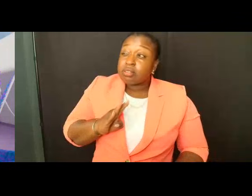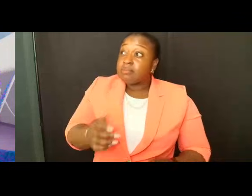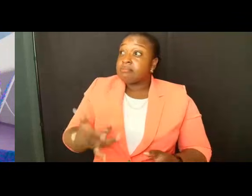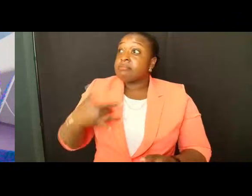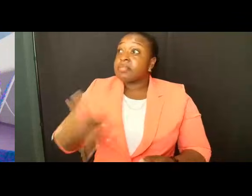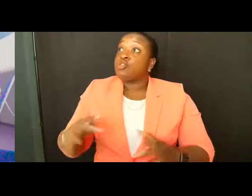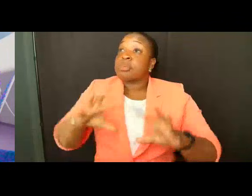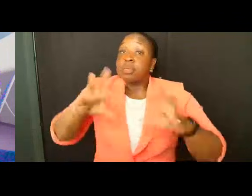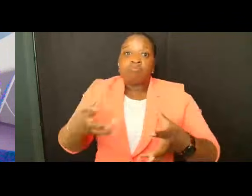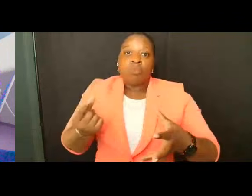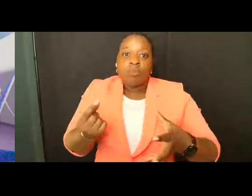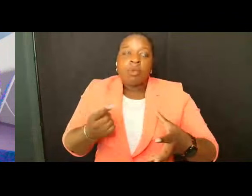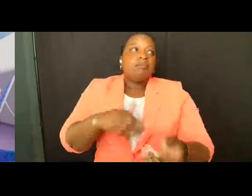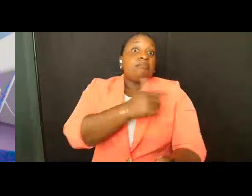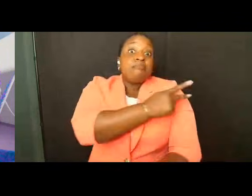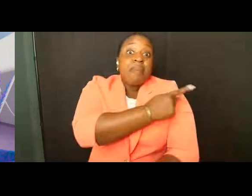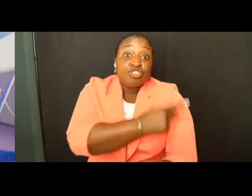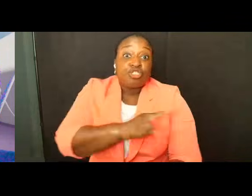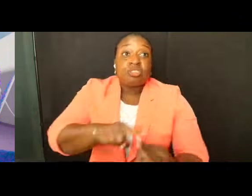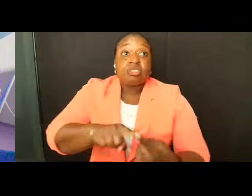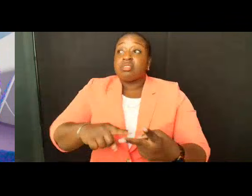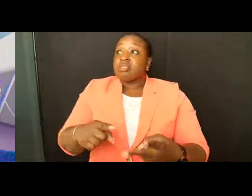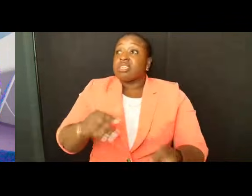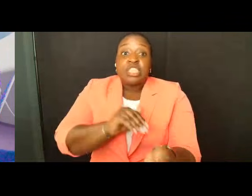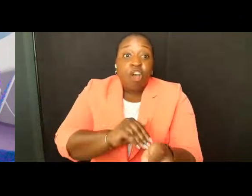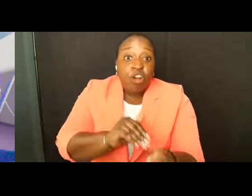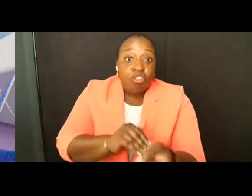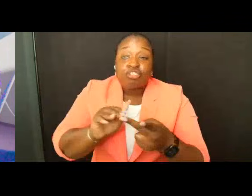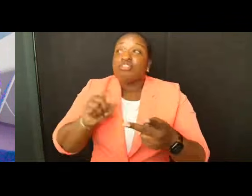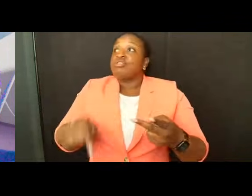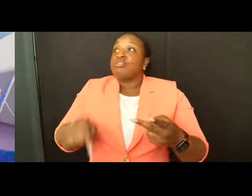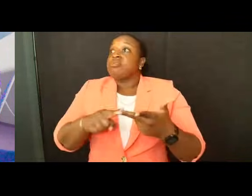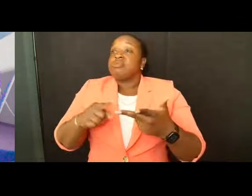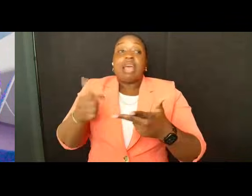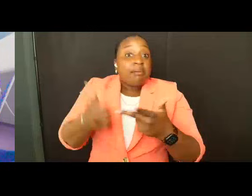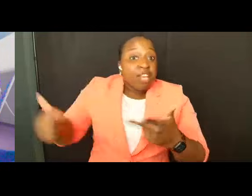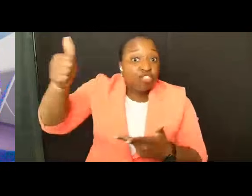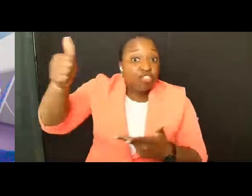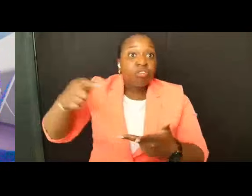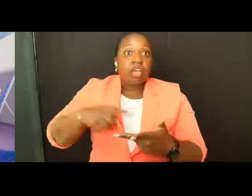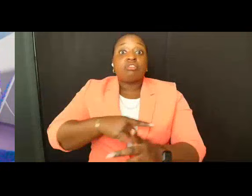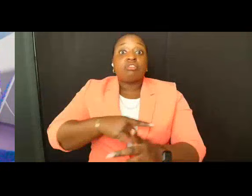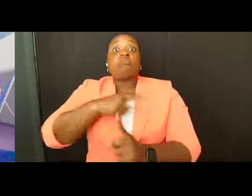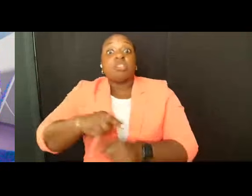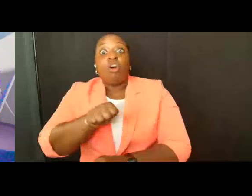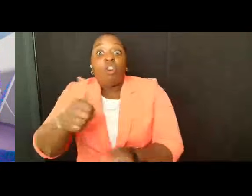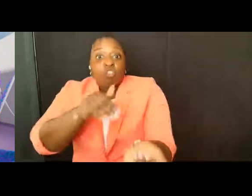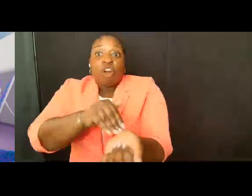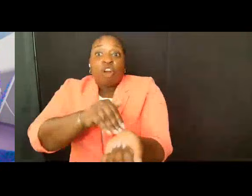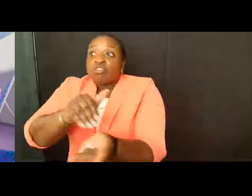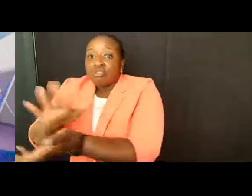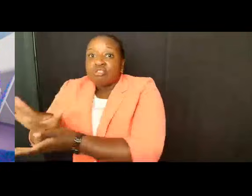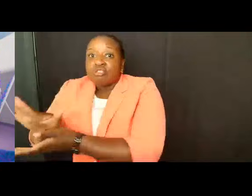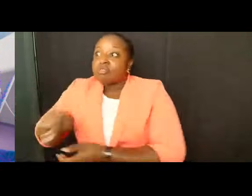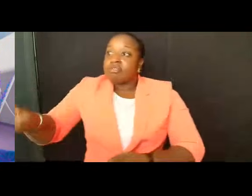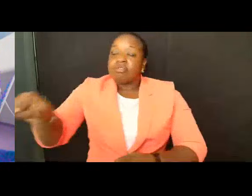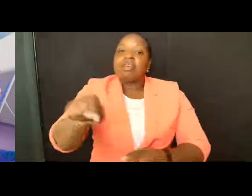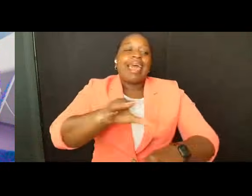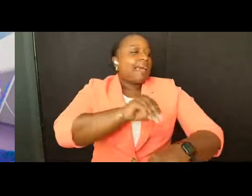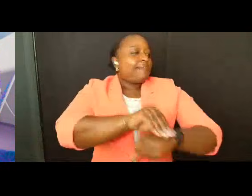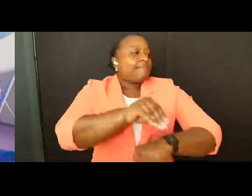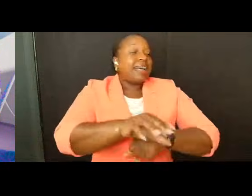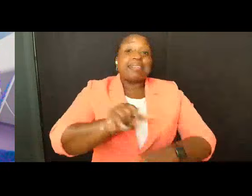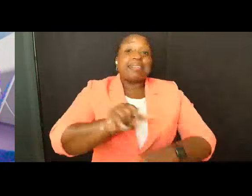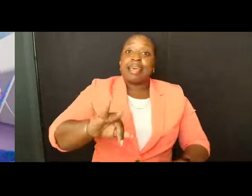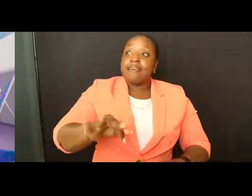plus doctors, plus administrators and plus others advising whether or not an individual therapy